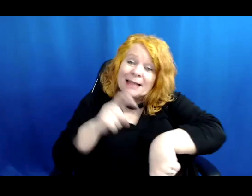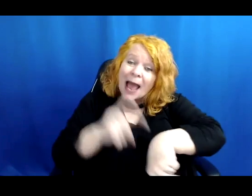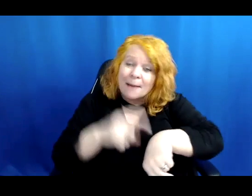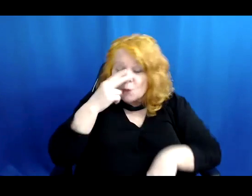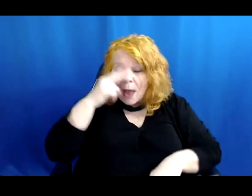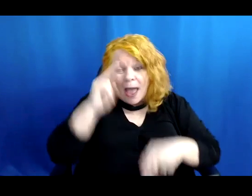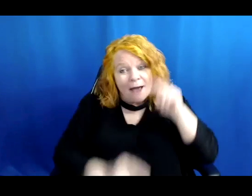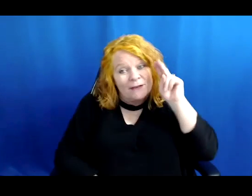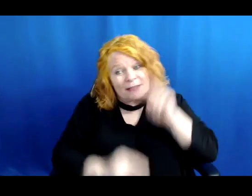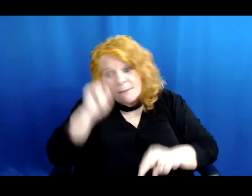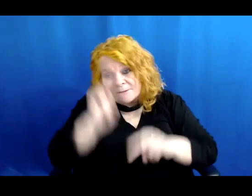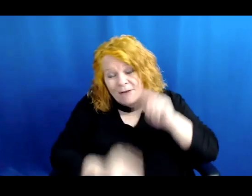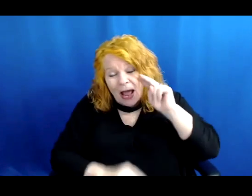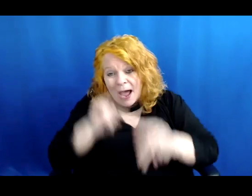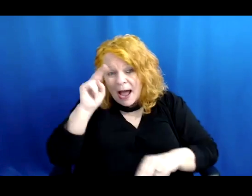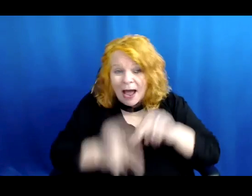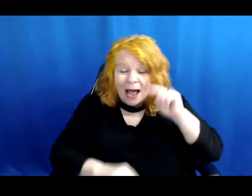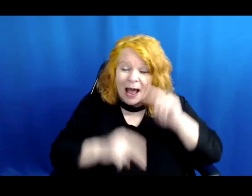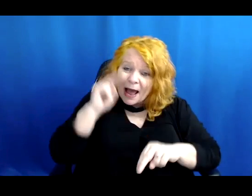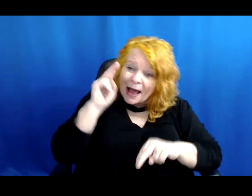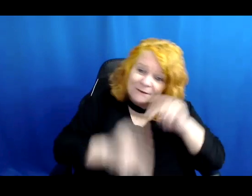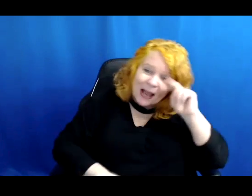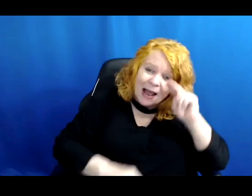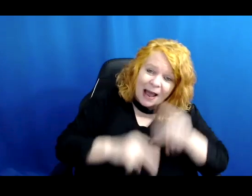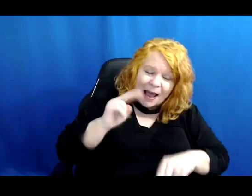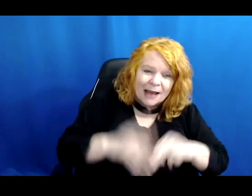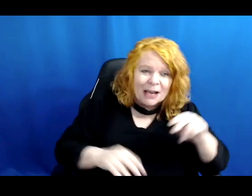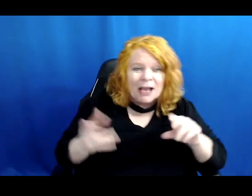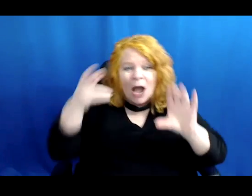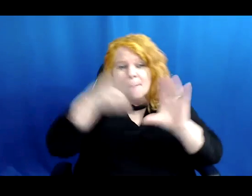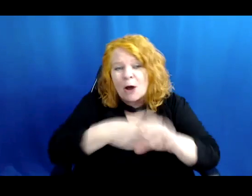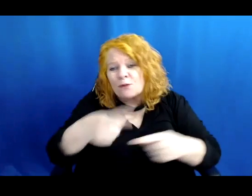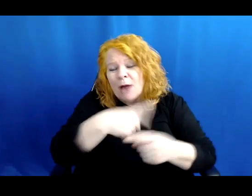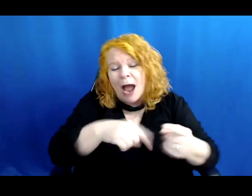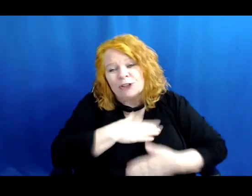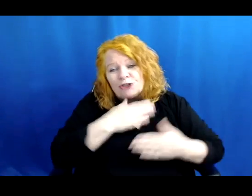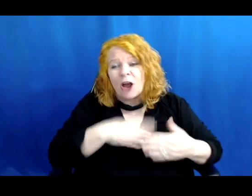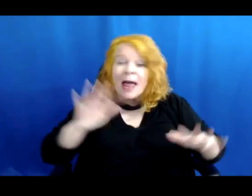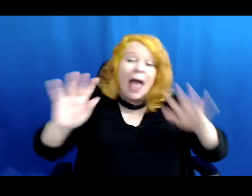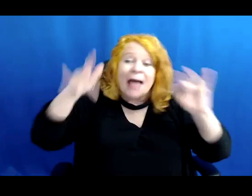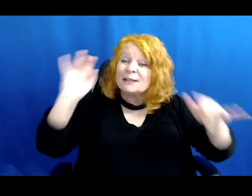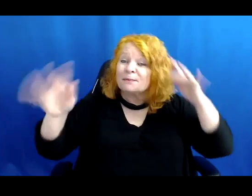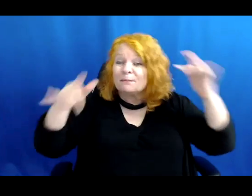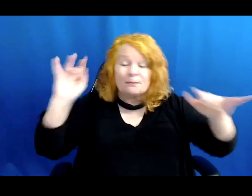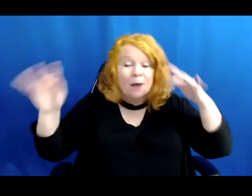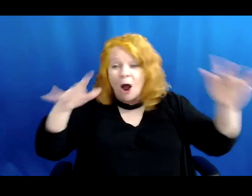Bring your friends, let’s clap and cheer. And sparkle in the sun!”